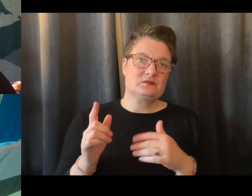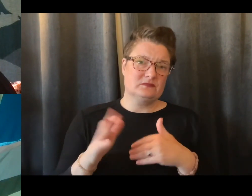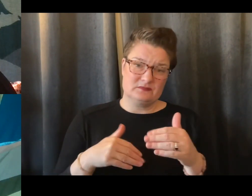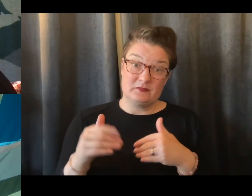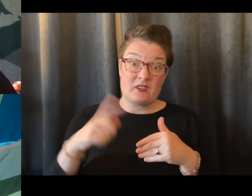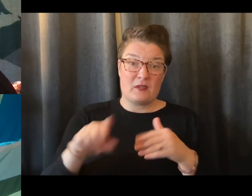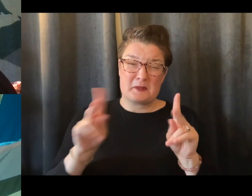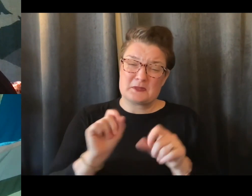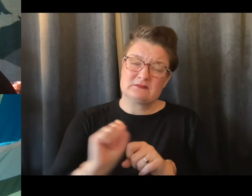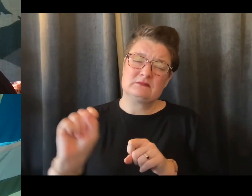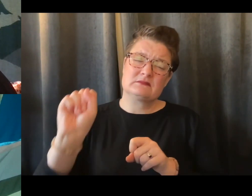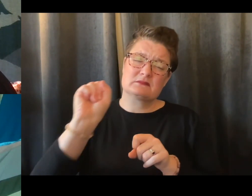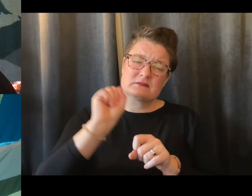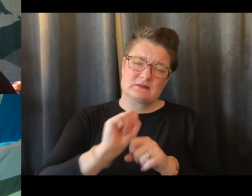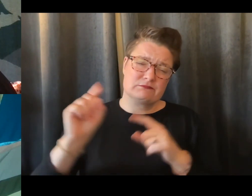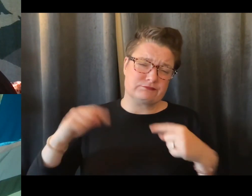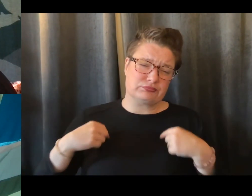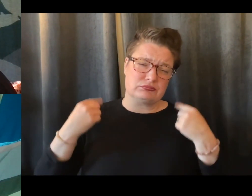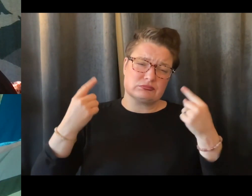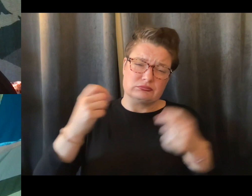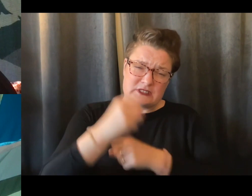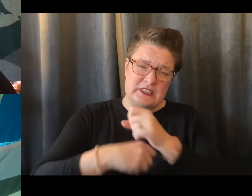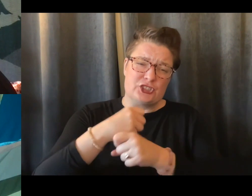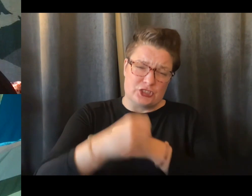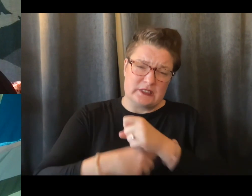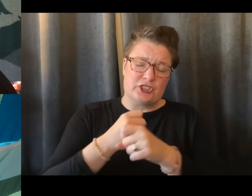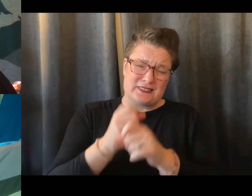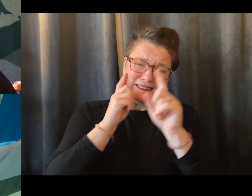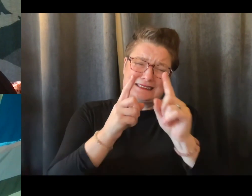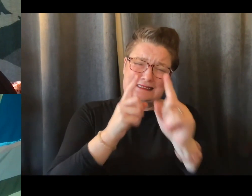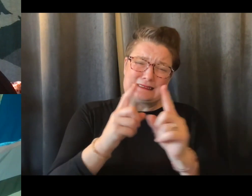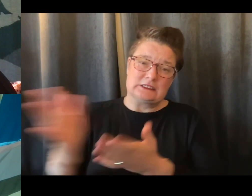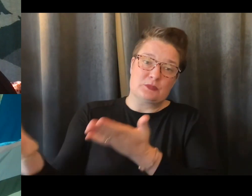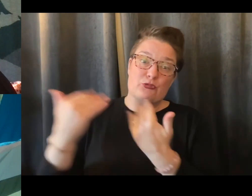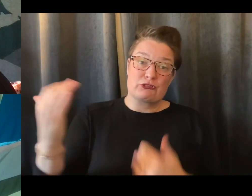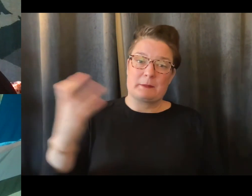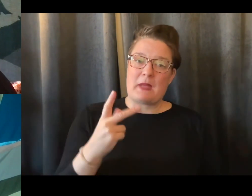And it's it's just incredible that this is happening and that this